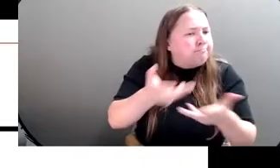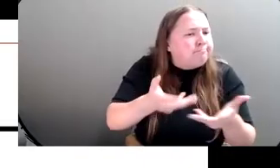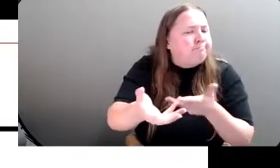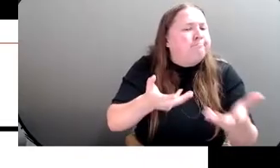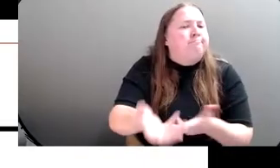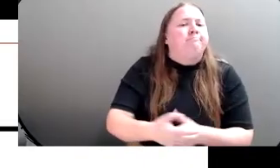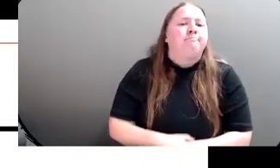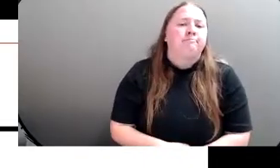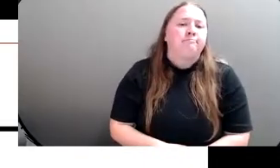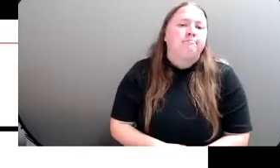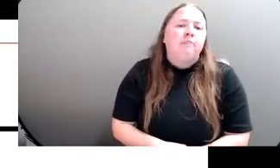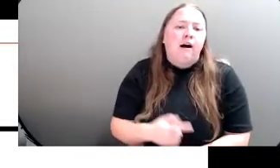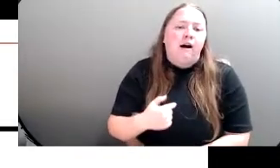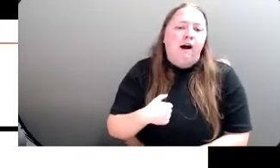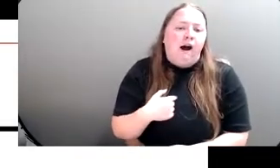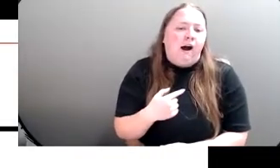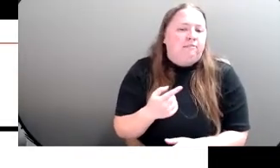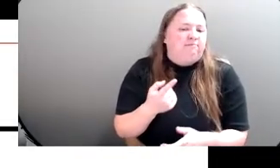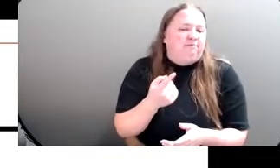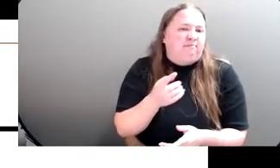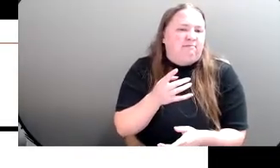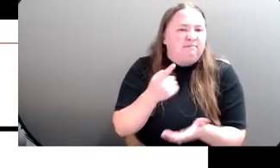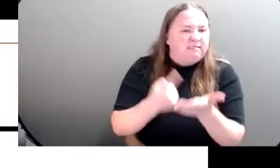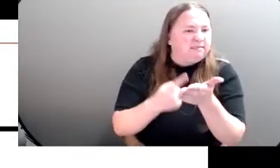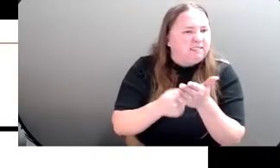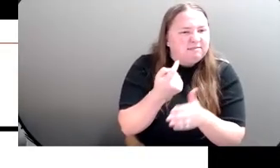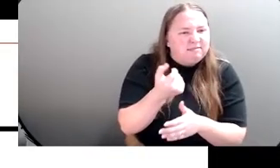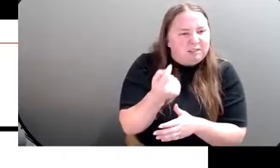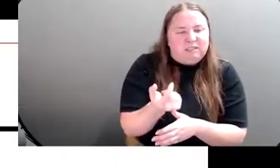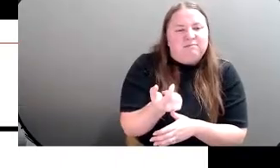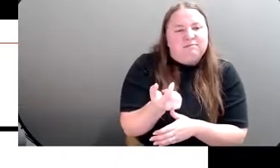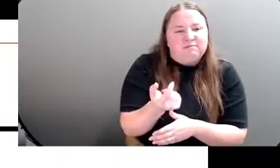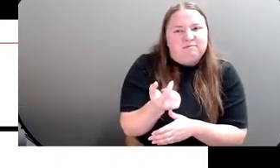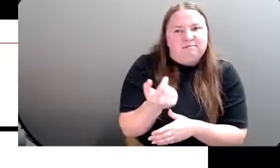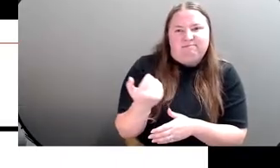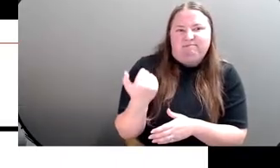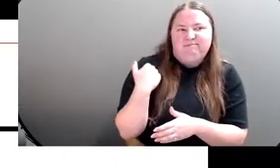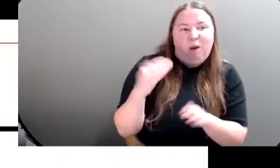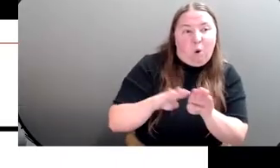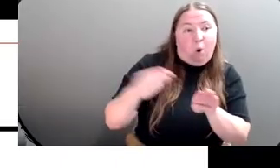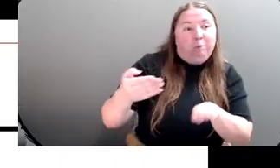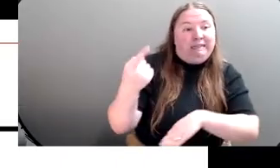I spoke a little bit about it, during our, opening opening day on Wednesday.